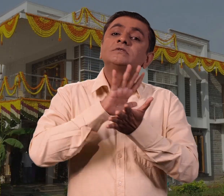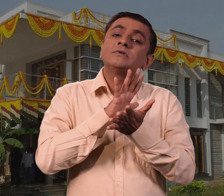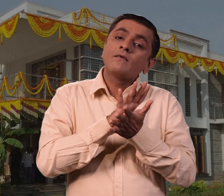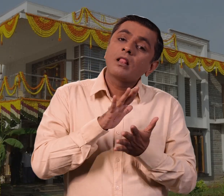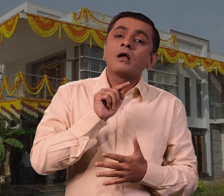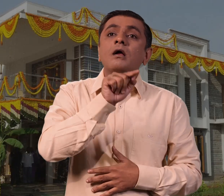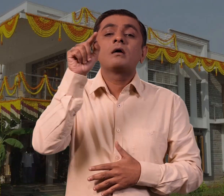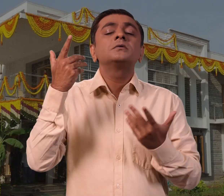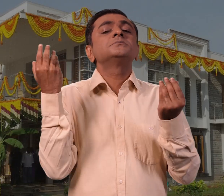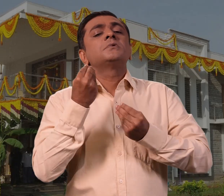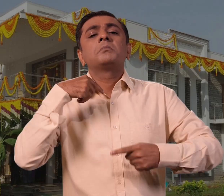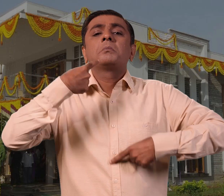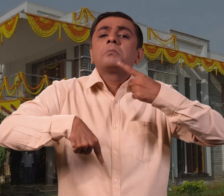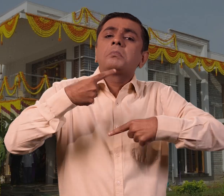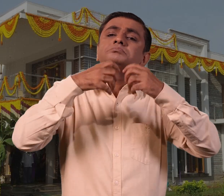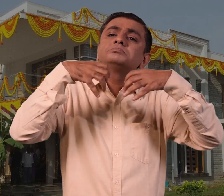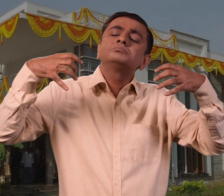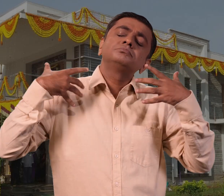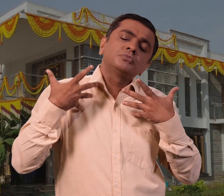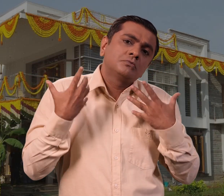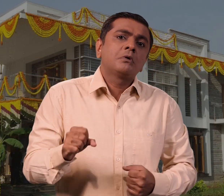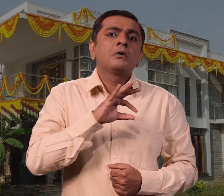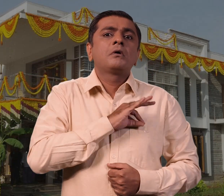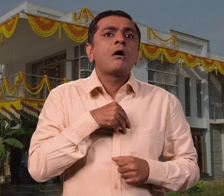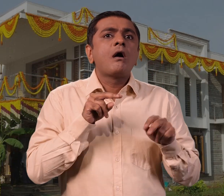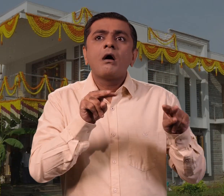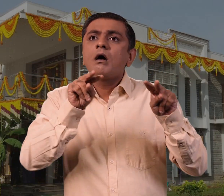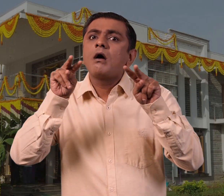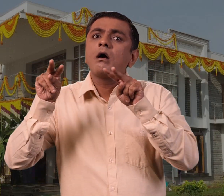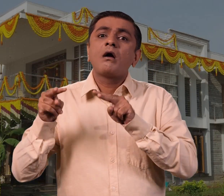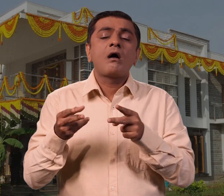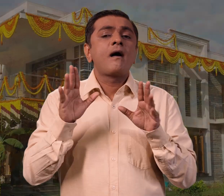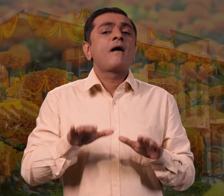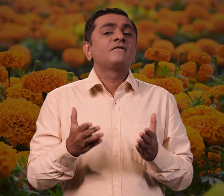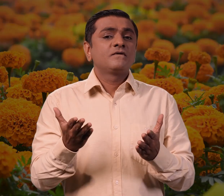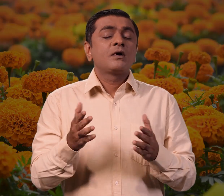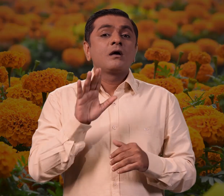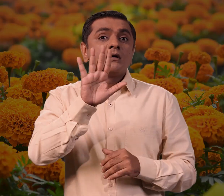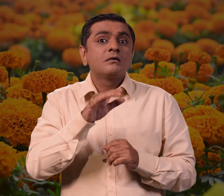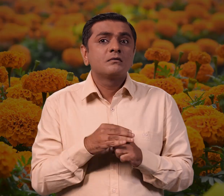It is used in festivals and in some cases even everyday.